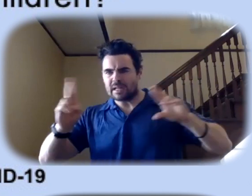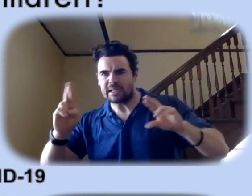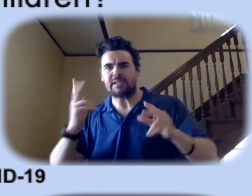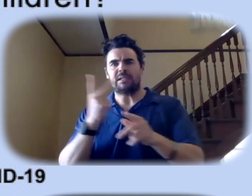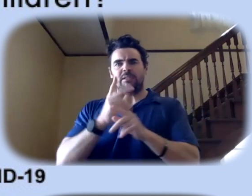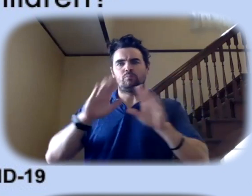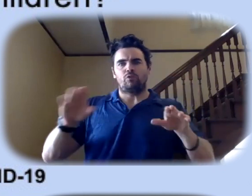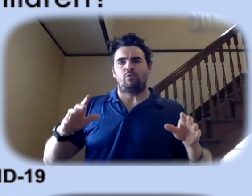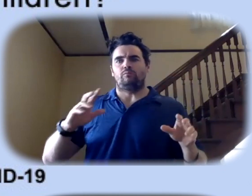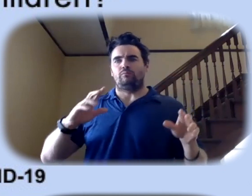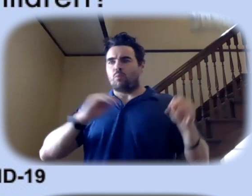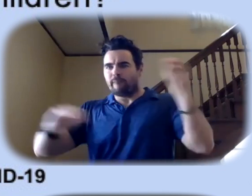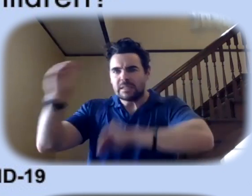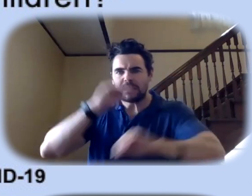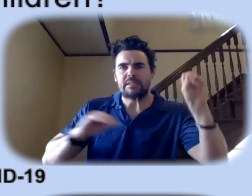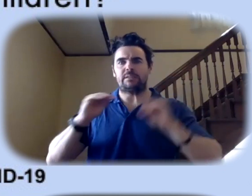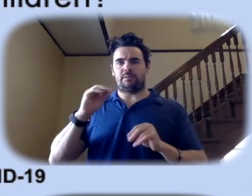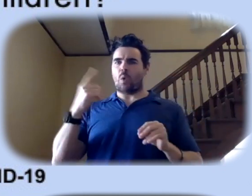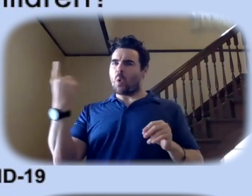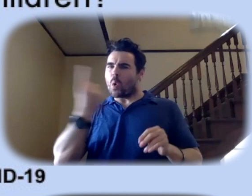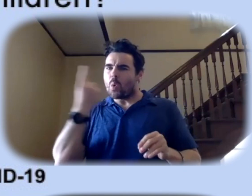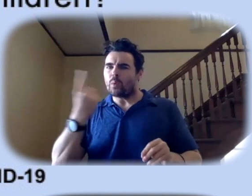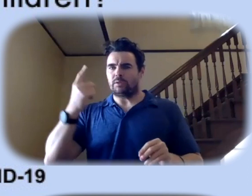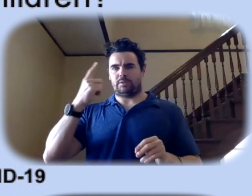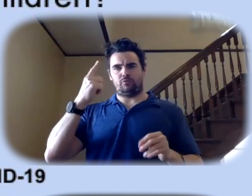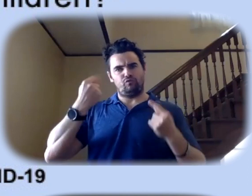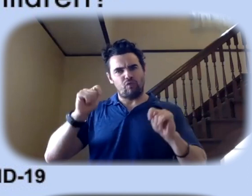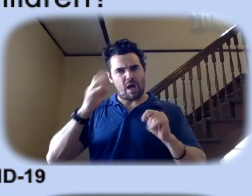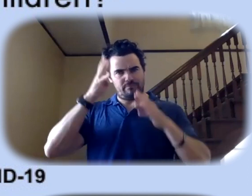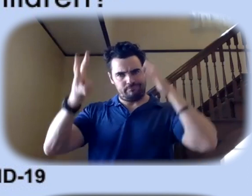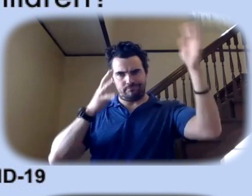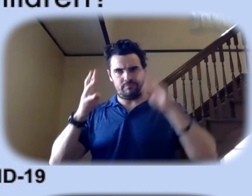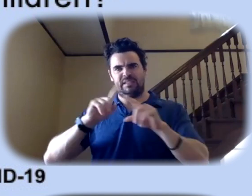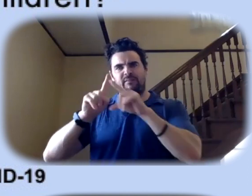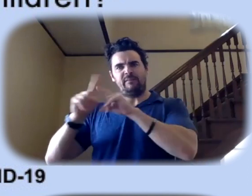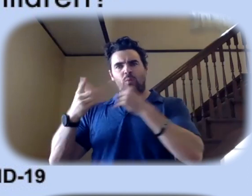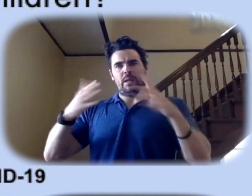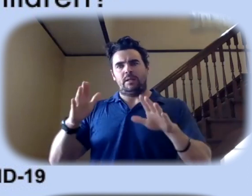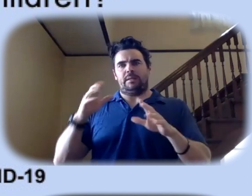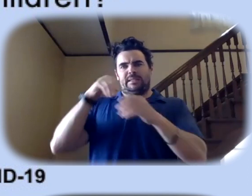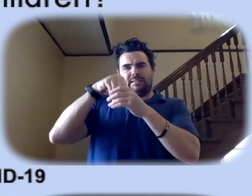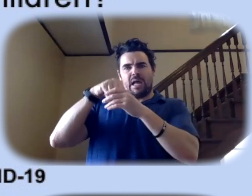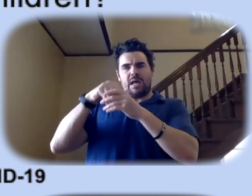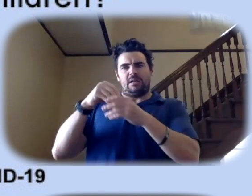your child engaged, prepared and moving every day. Try to think of something creative you can do,